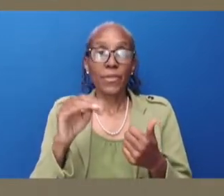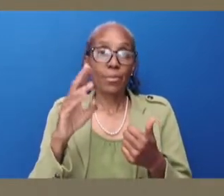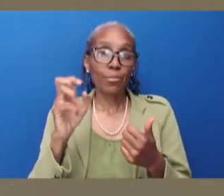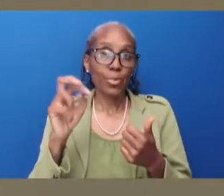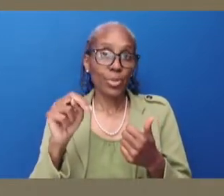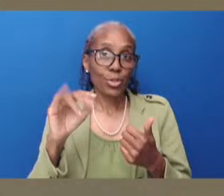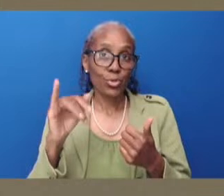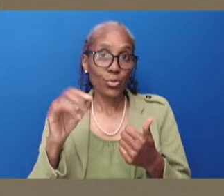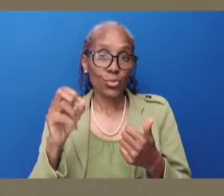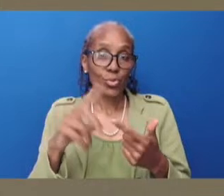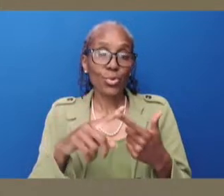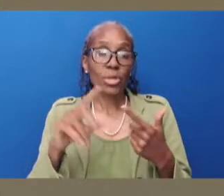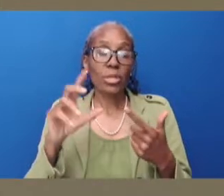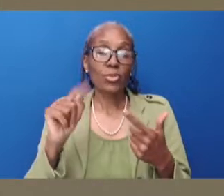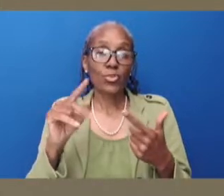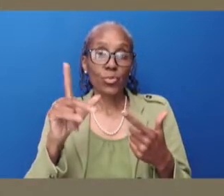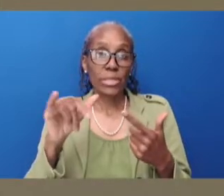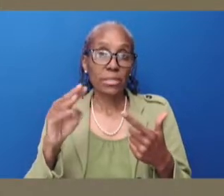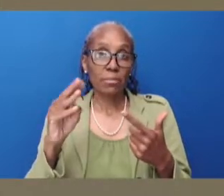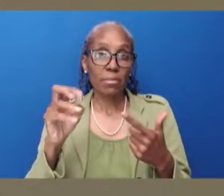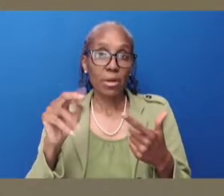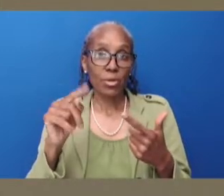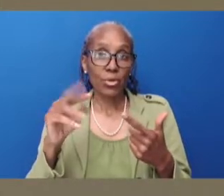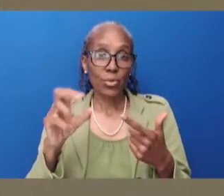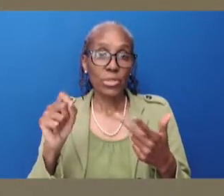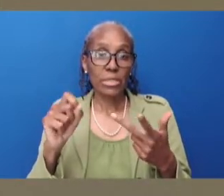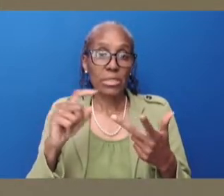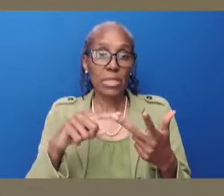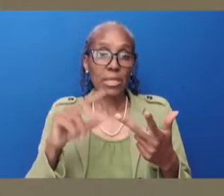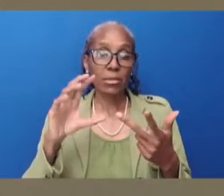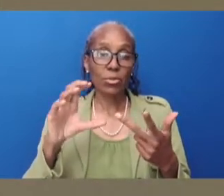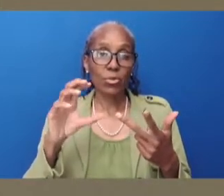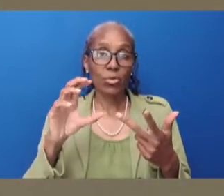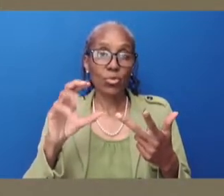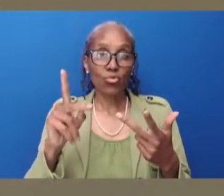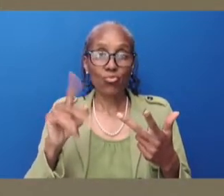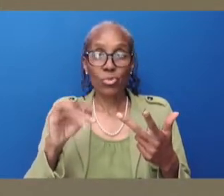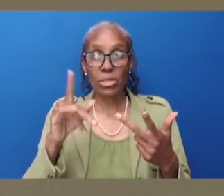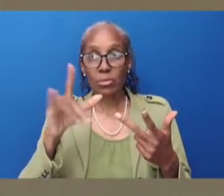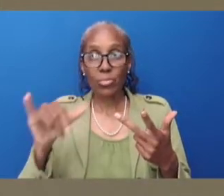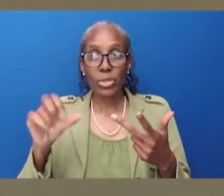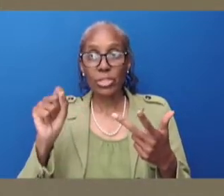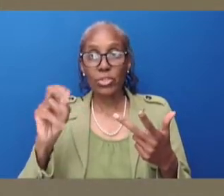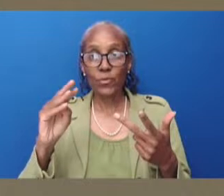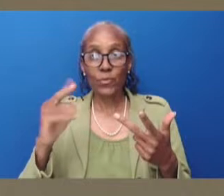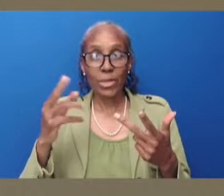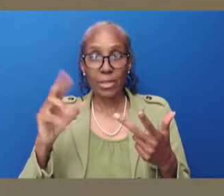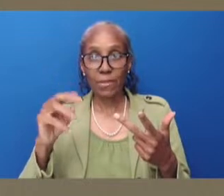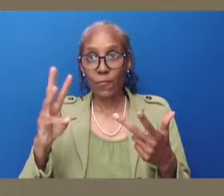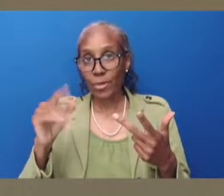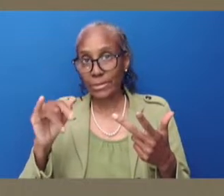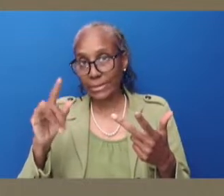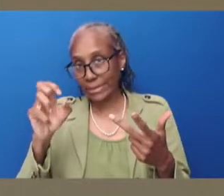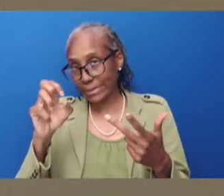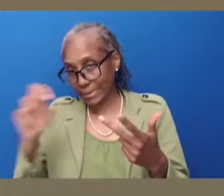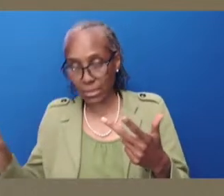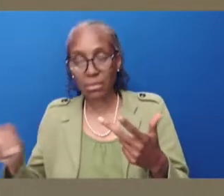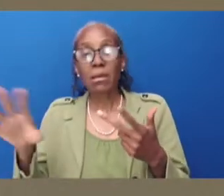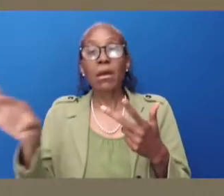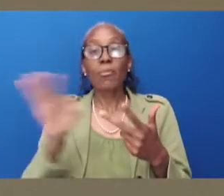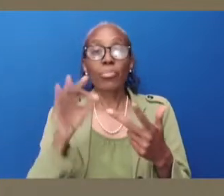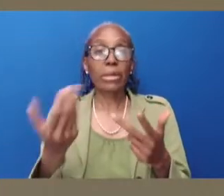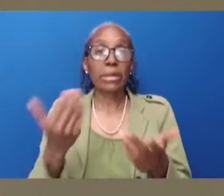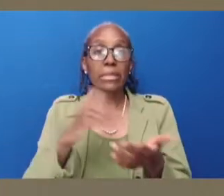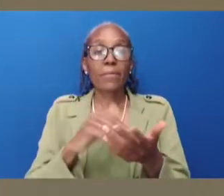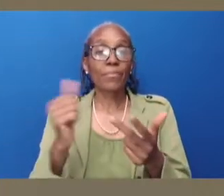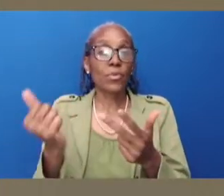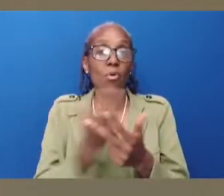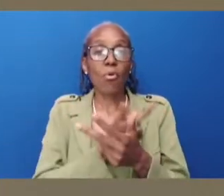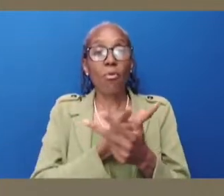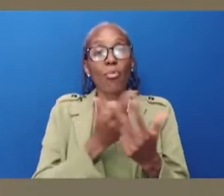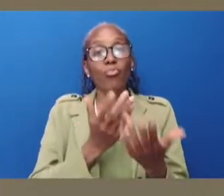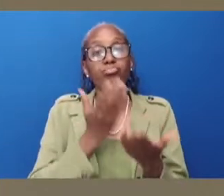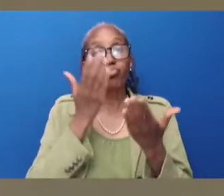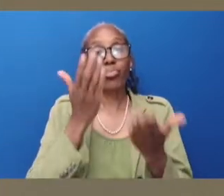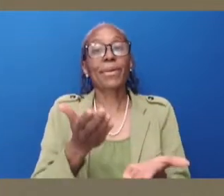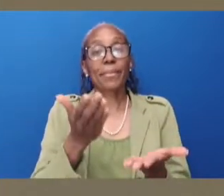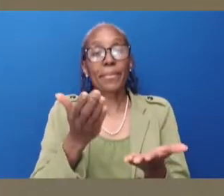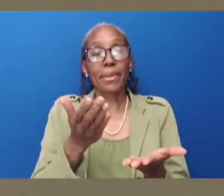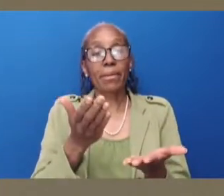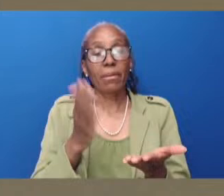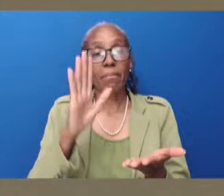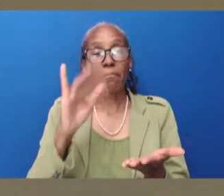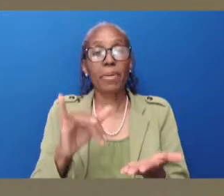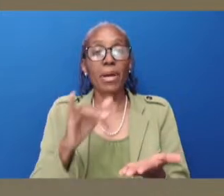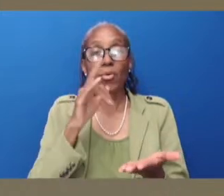JULY 1ST, 2025?